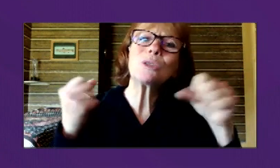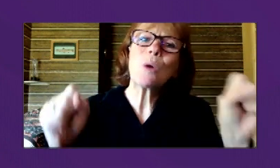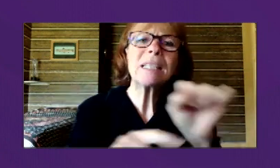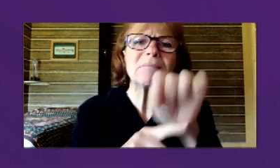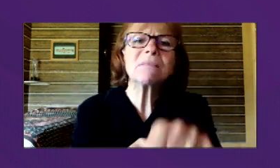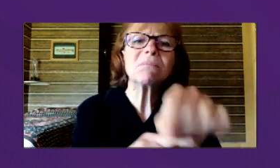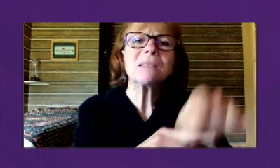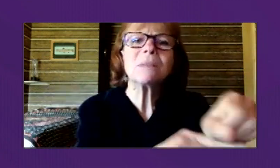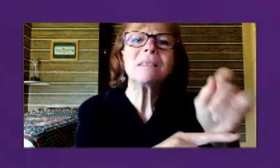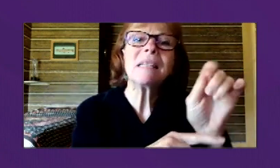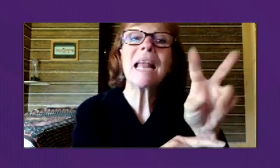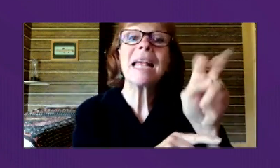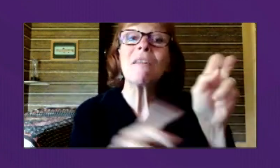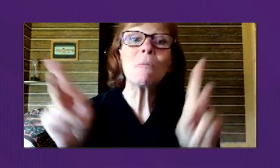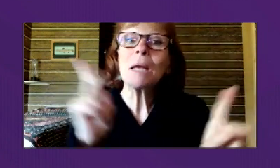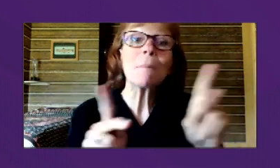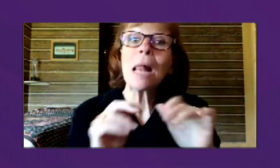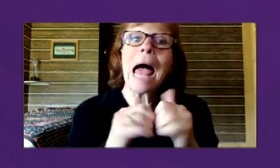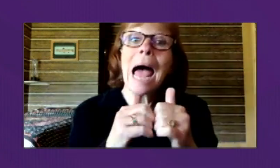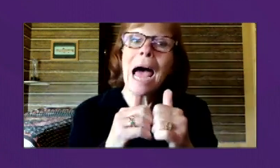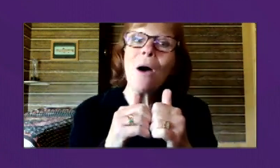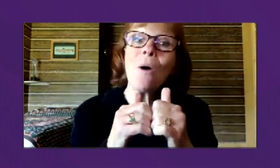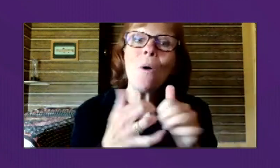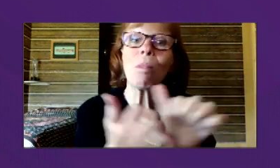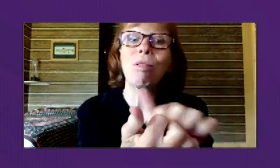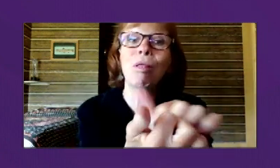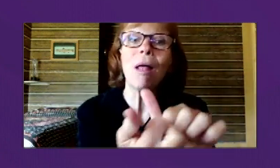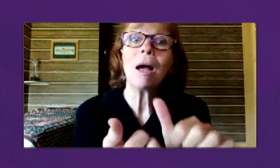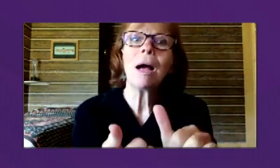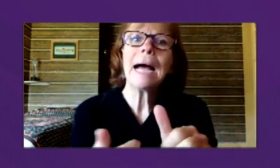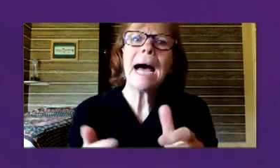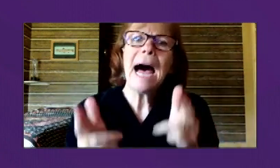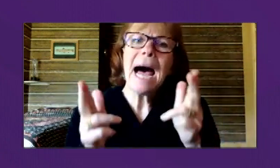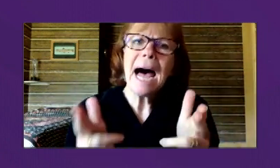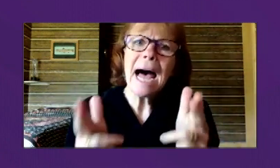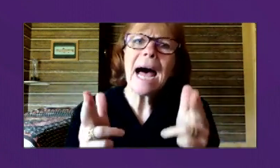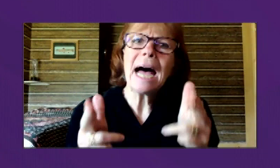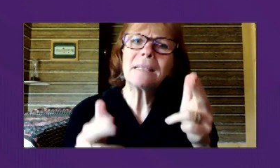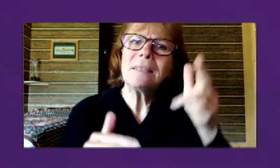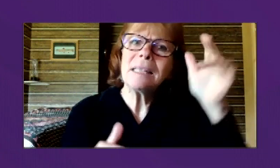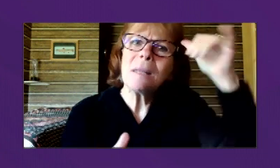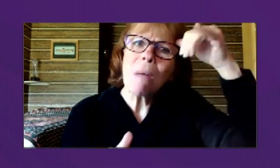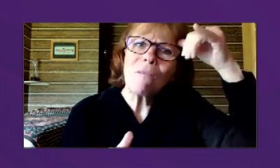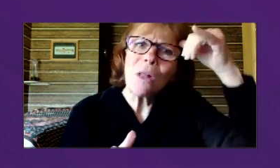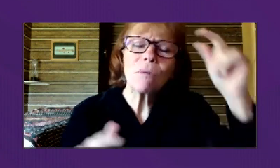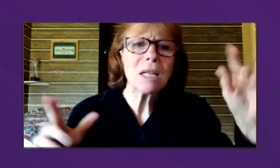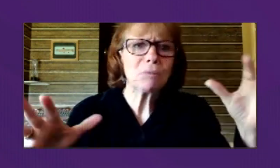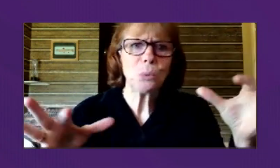through the hunting of buffalo. White settlers hunted the buffalo into near extinction. At the